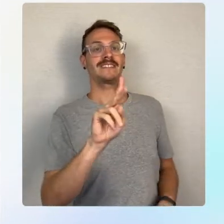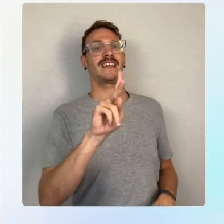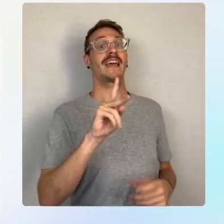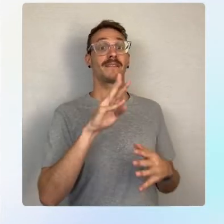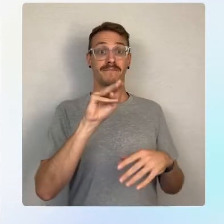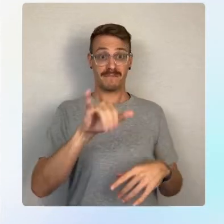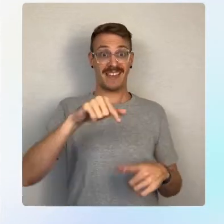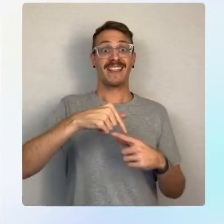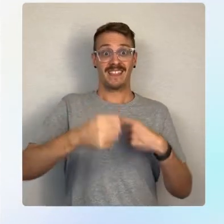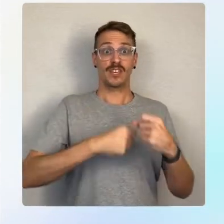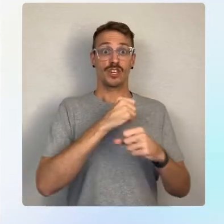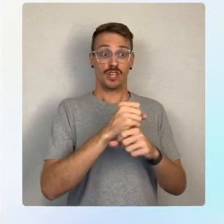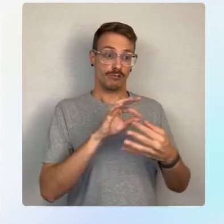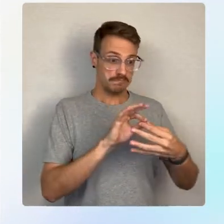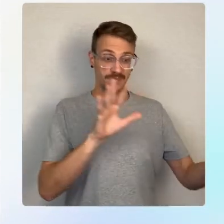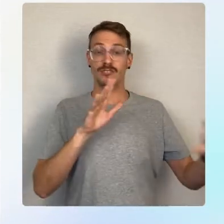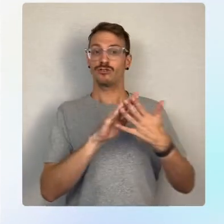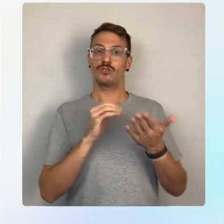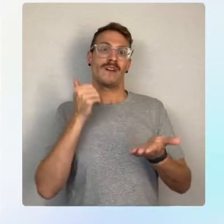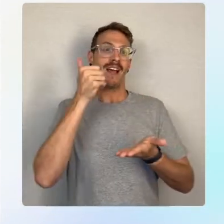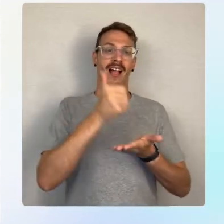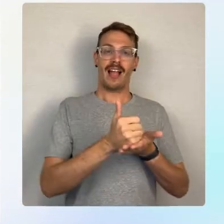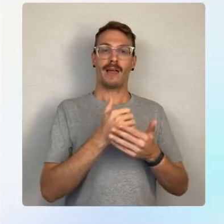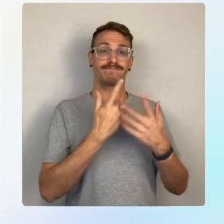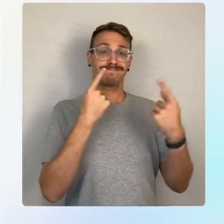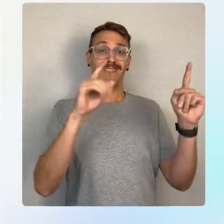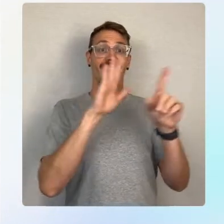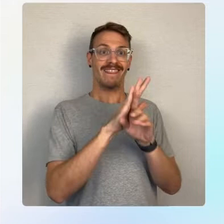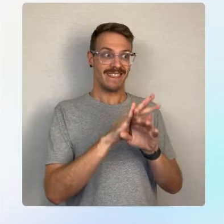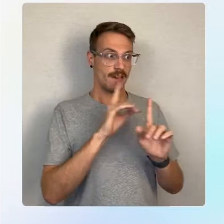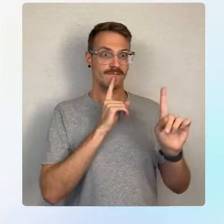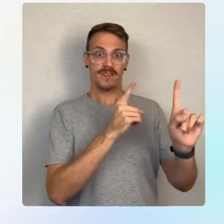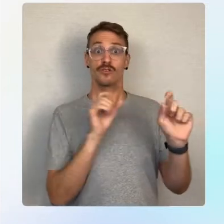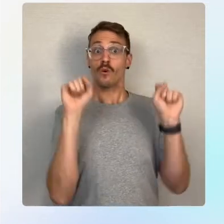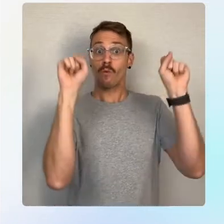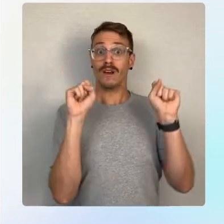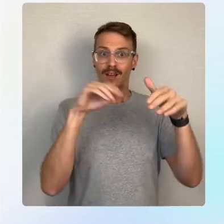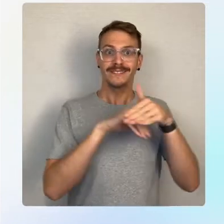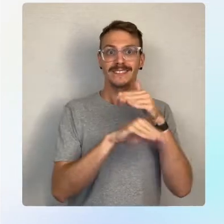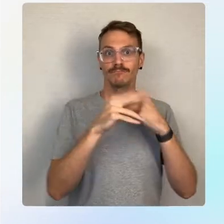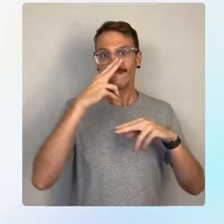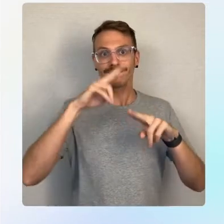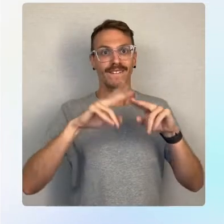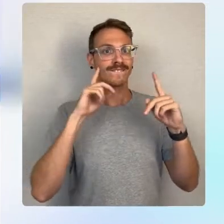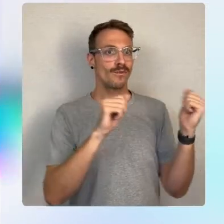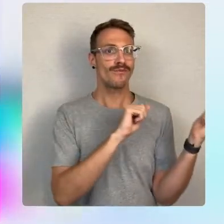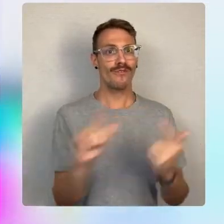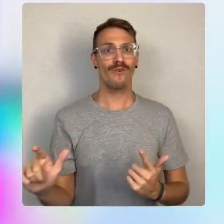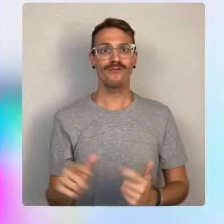in May of this year, to help achieve their mission of making working out accessible and fun for everyone.